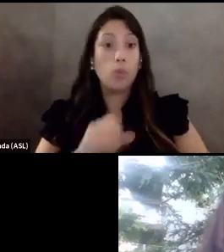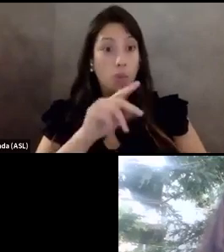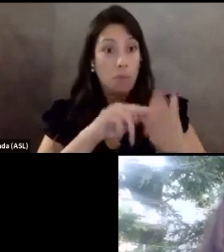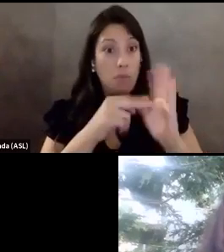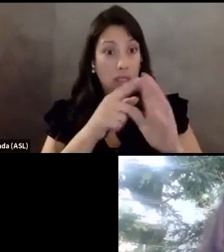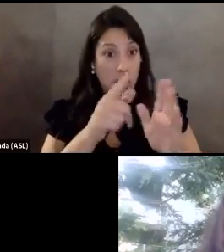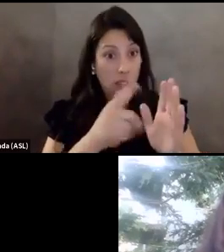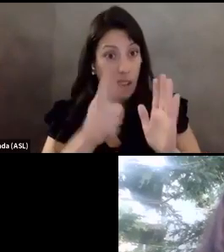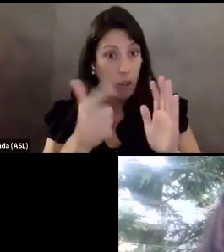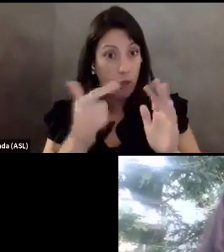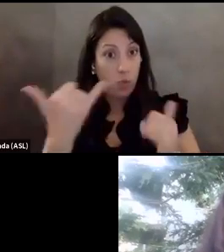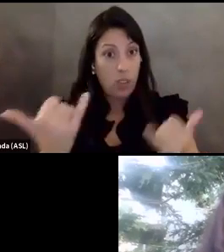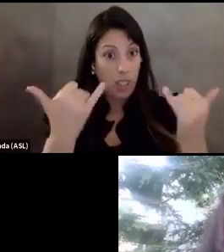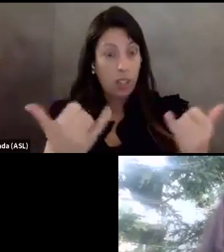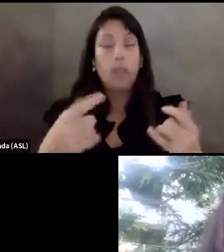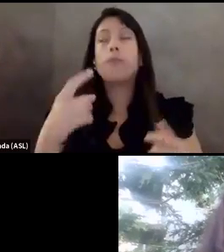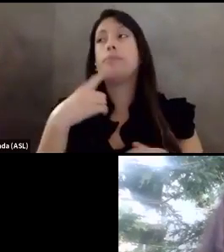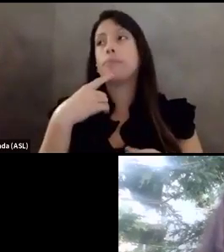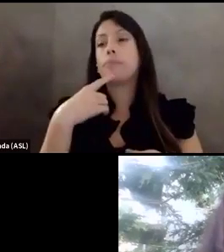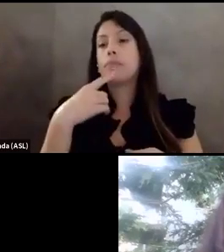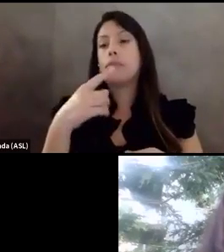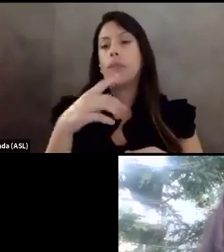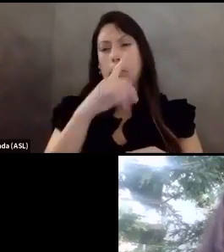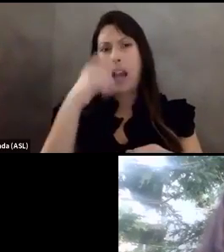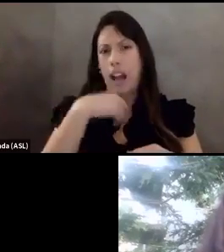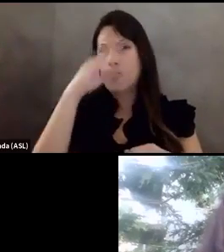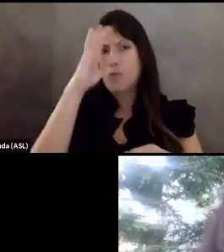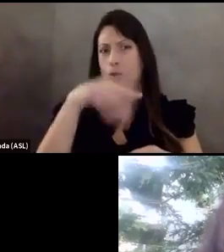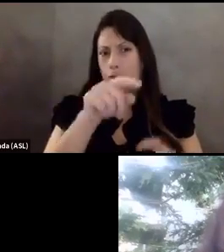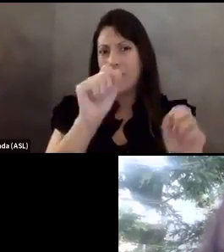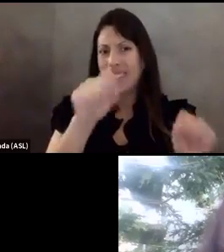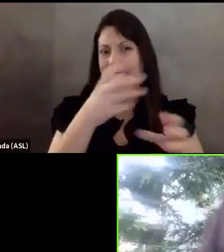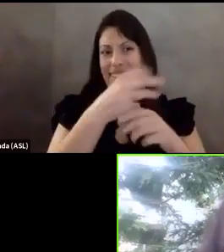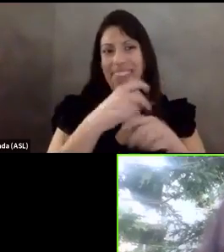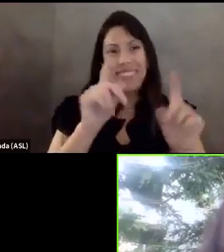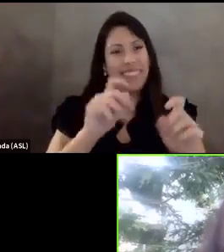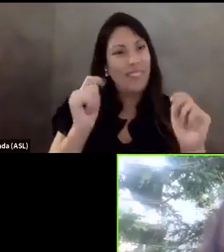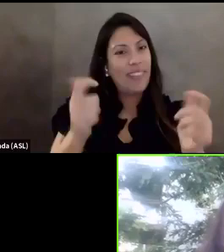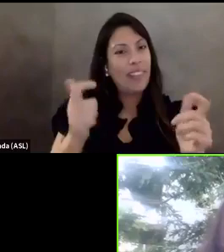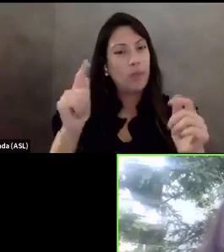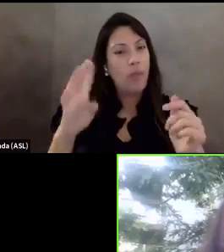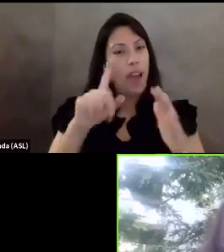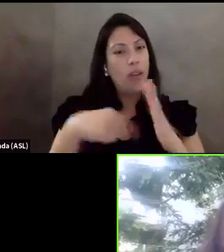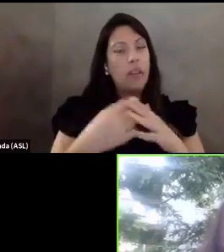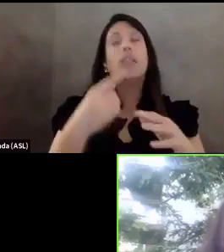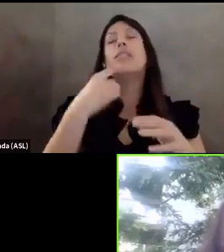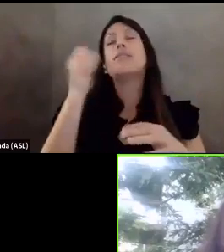know you guys can do the turnaround, those tests in twenty four hours. Yeah, it's twenty four to forty eight hours.